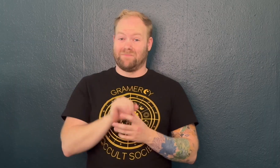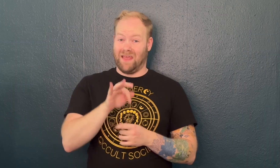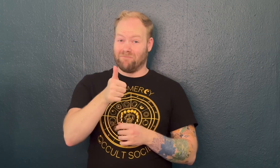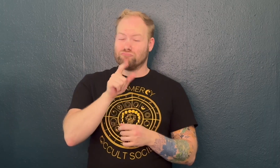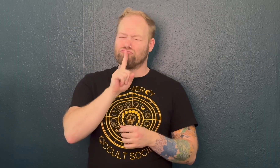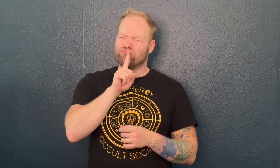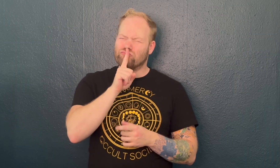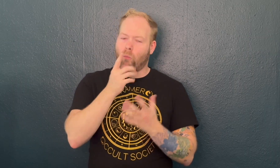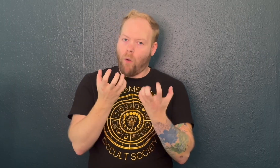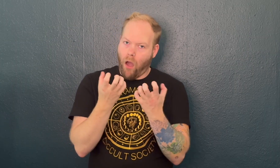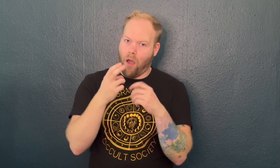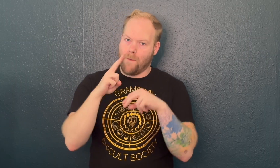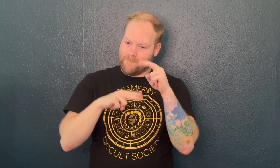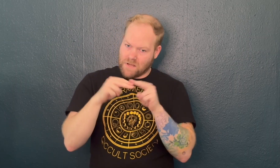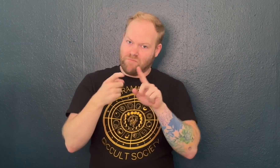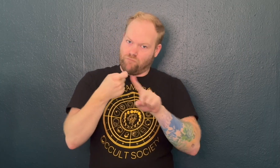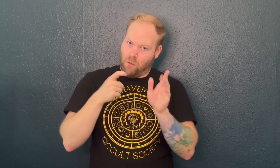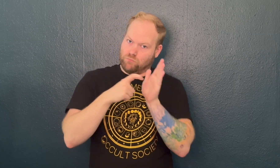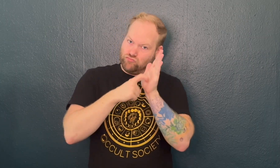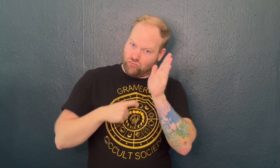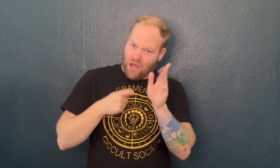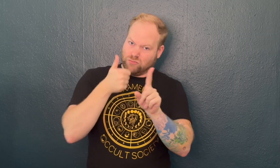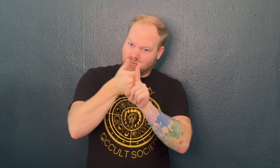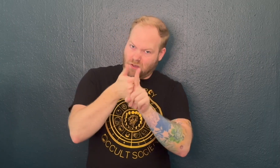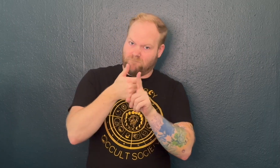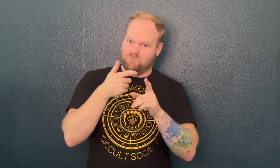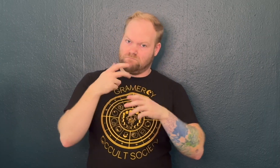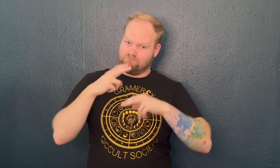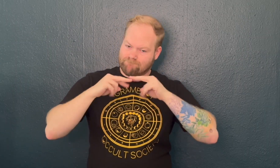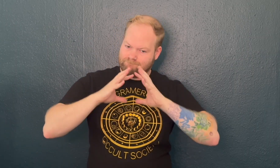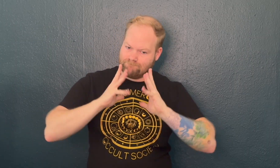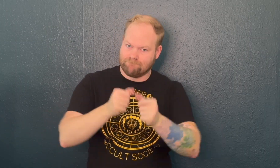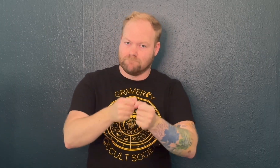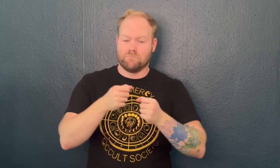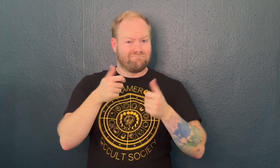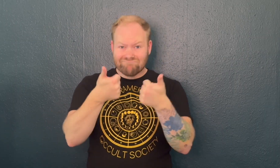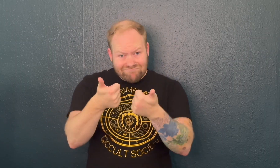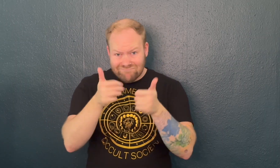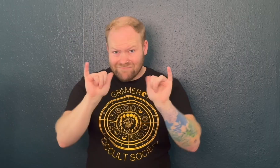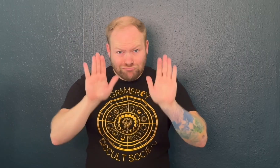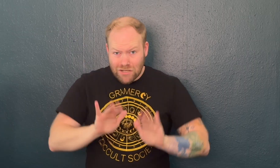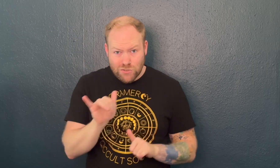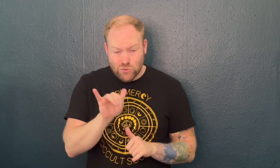If you really want to build a world of your own from scratch, that’s great too!